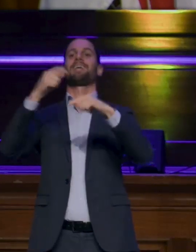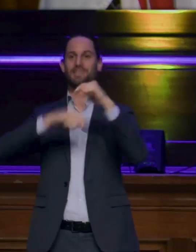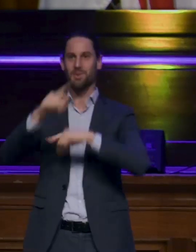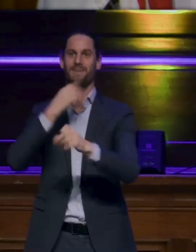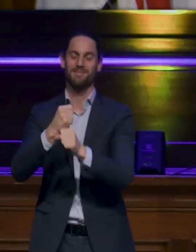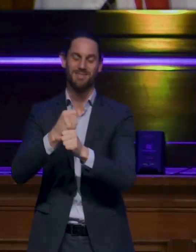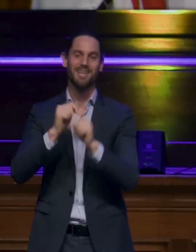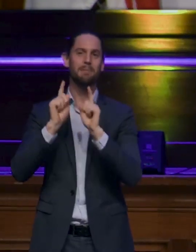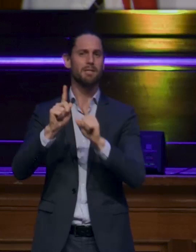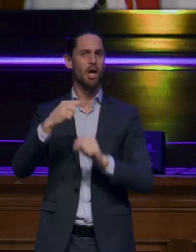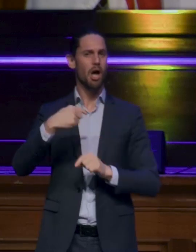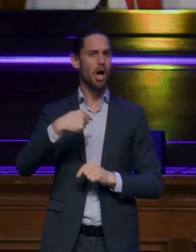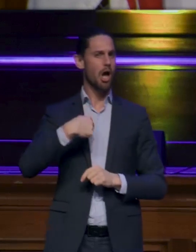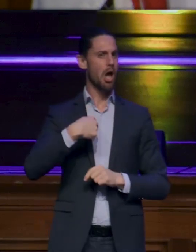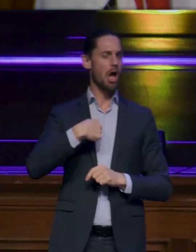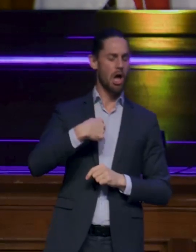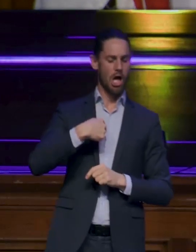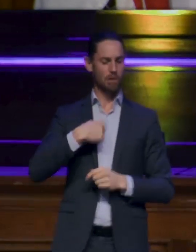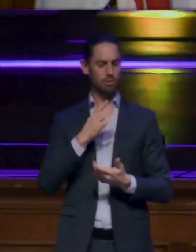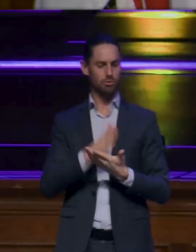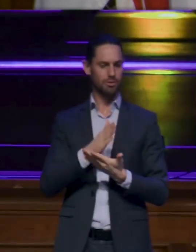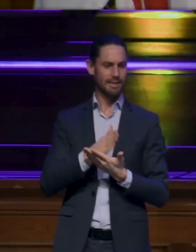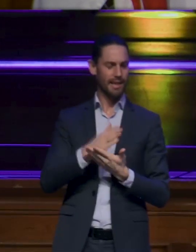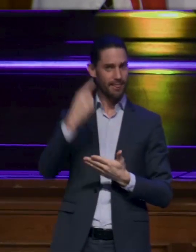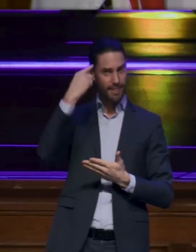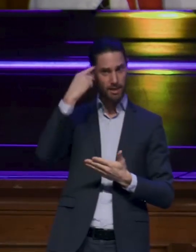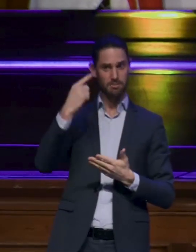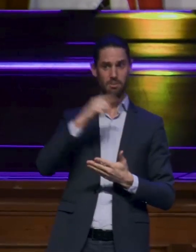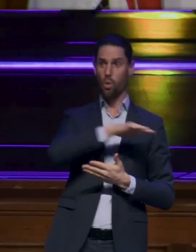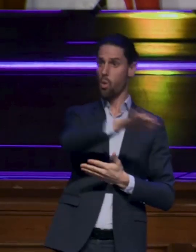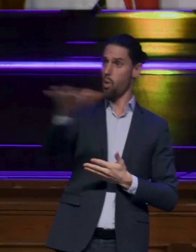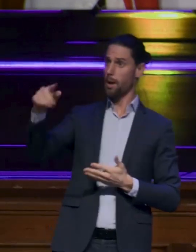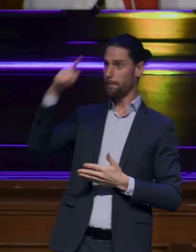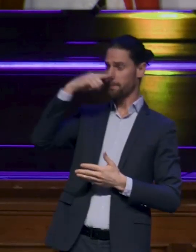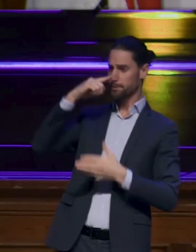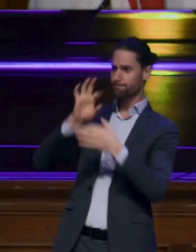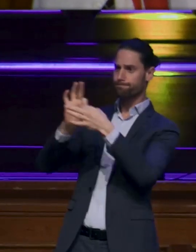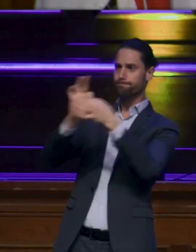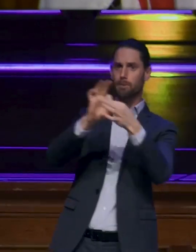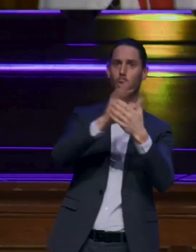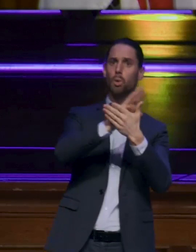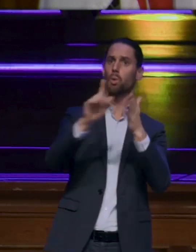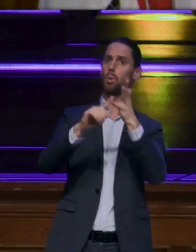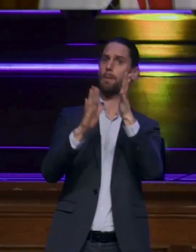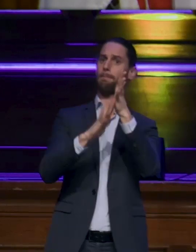seen I've seen I've seen humanity in the darkest of spaces and I think probably